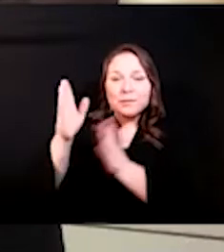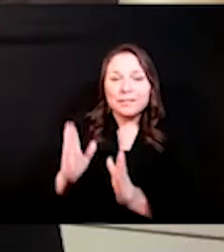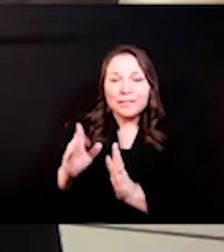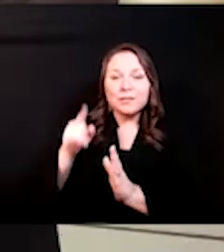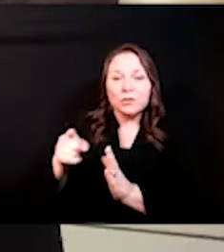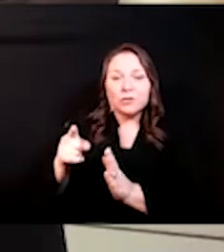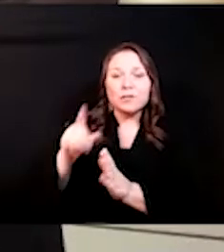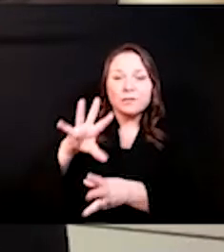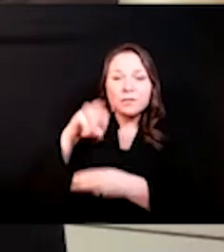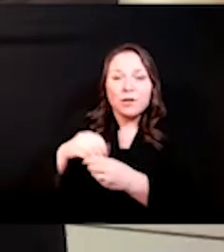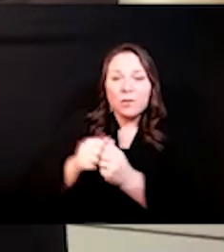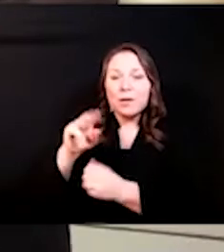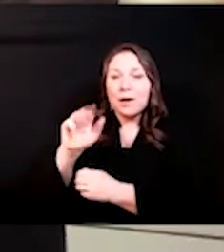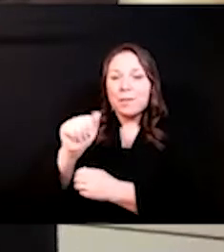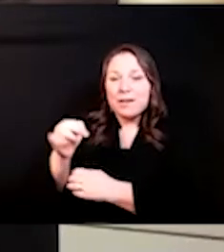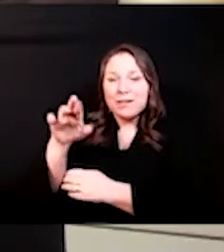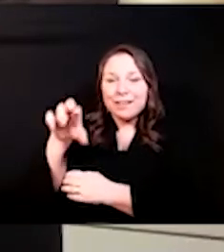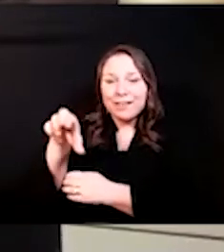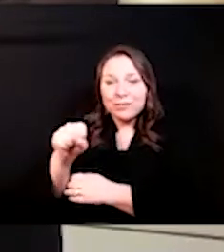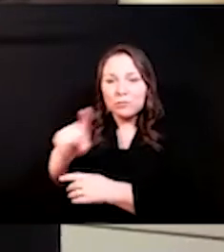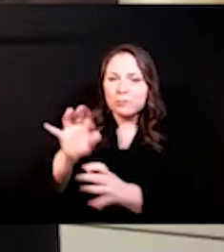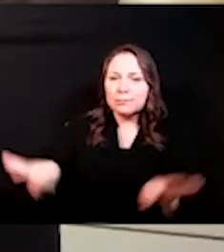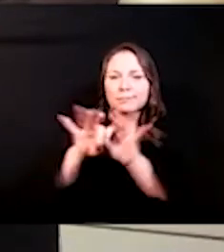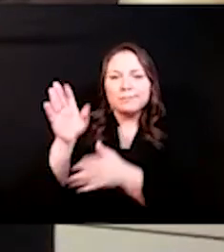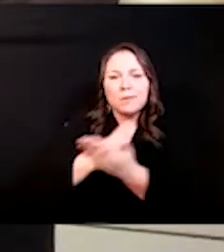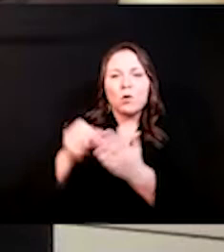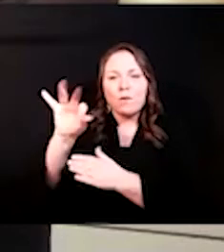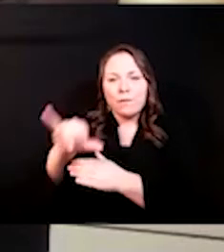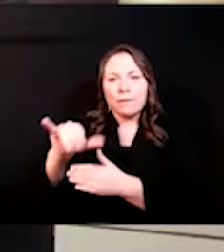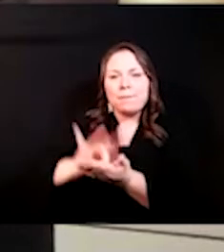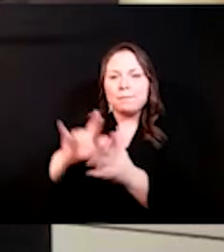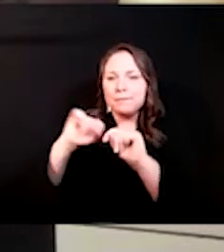I WANT TO BRING IN ERIN BRIGGS AND SHE REVIEWS